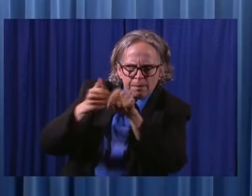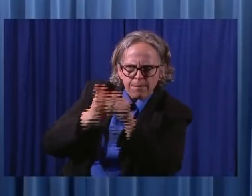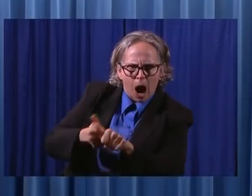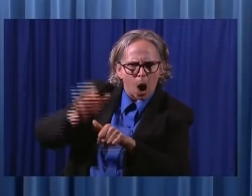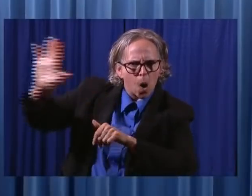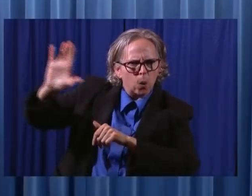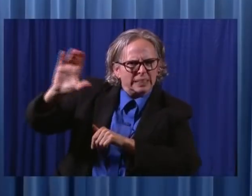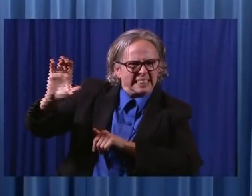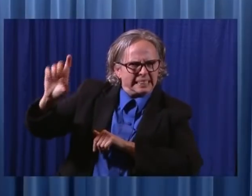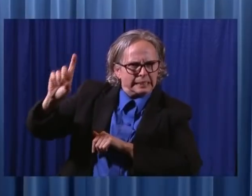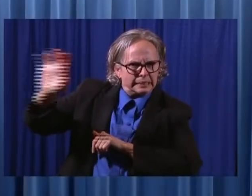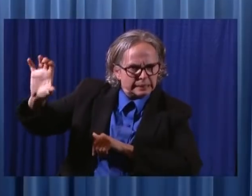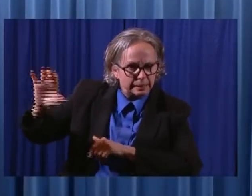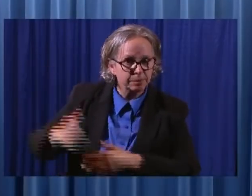MODERATELY HIGH PICKETING THAT